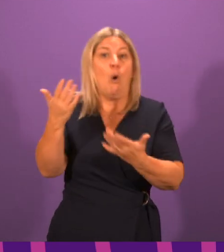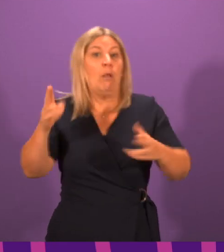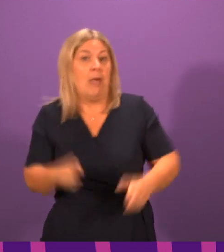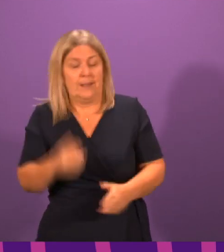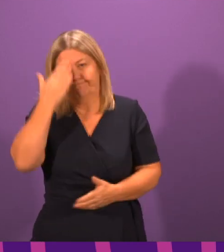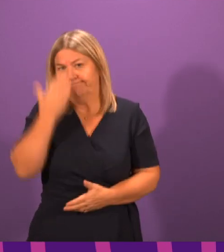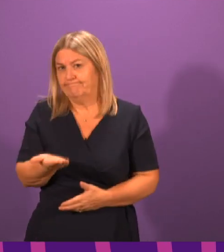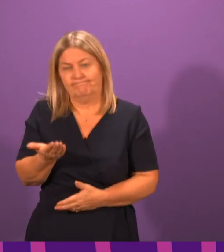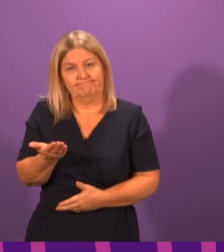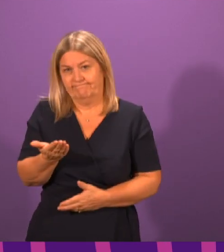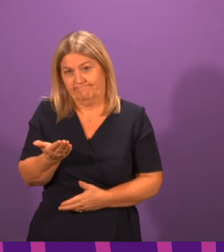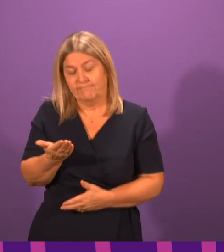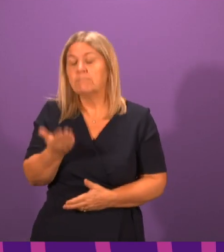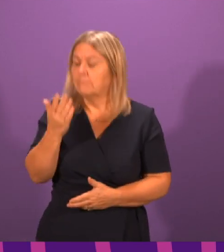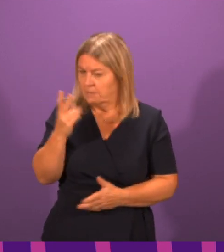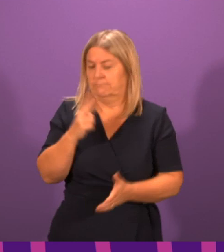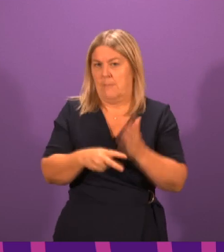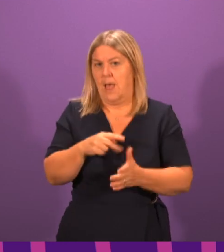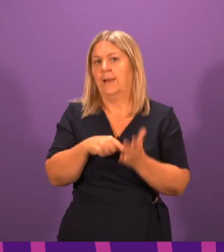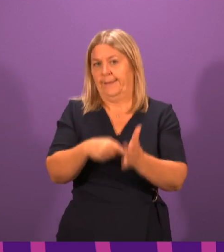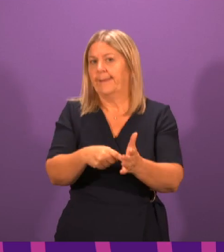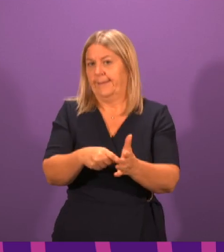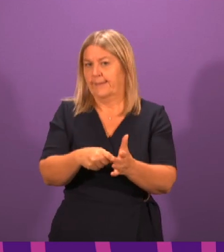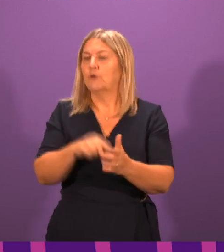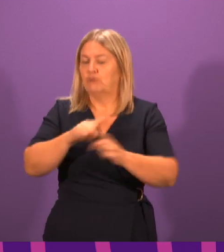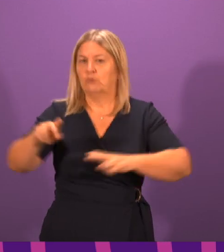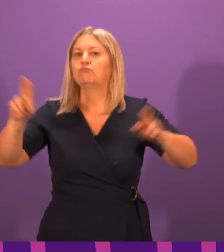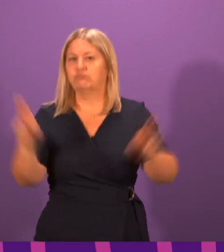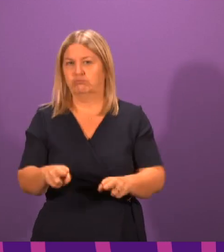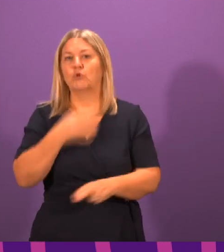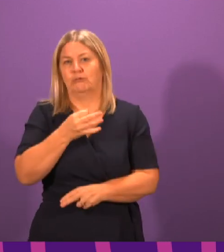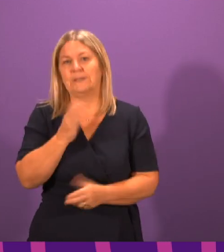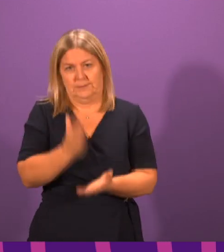be determined, but we are planning in order to mitigate it as best we can.